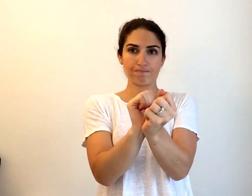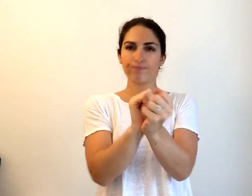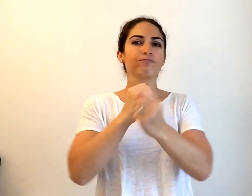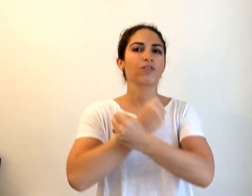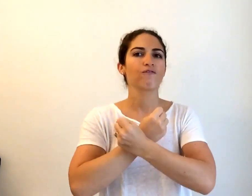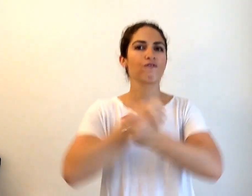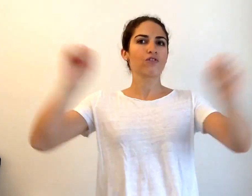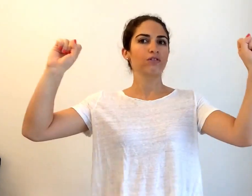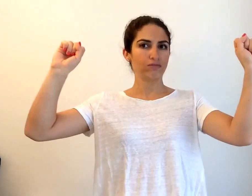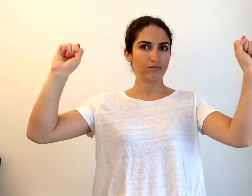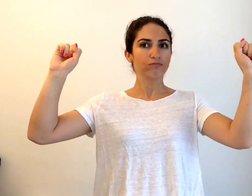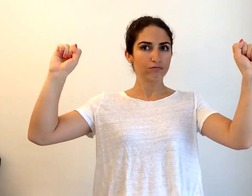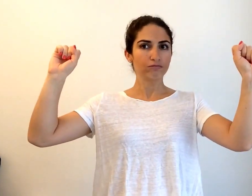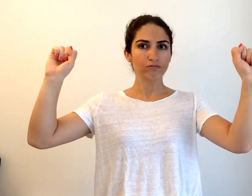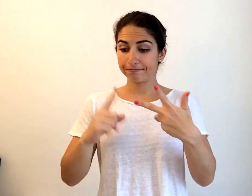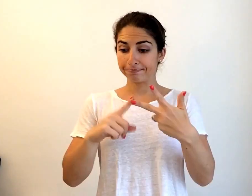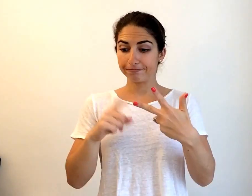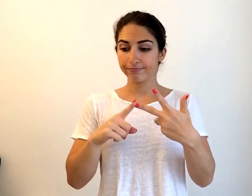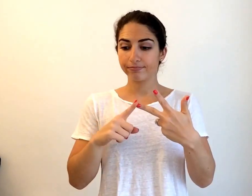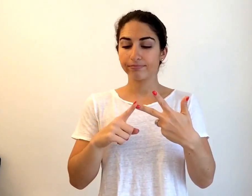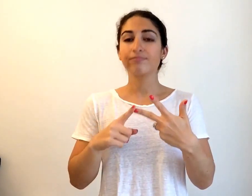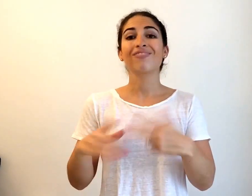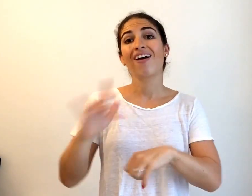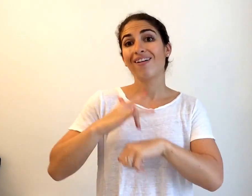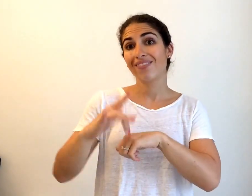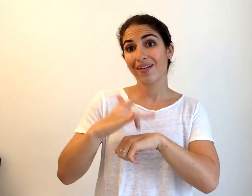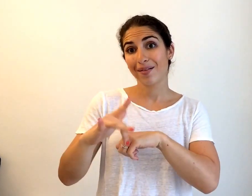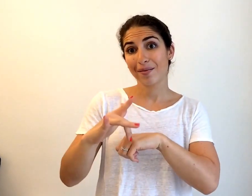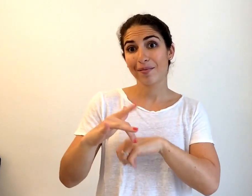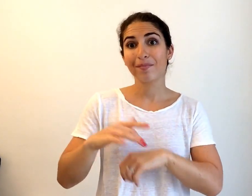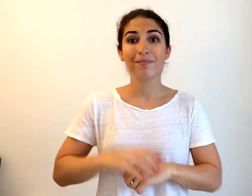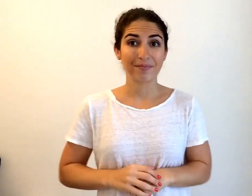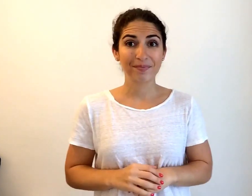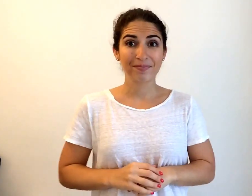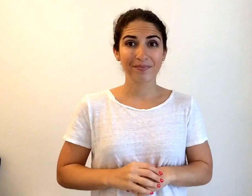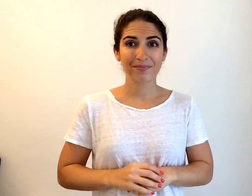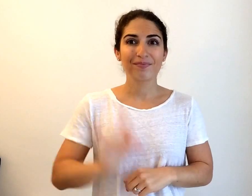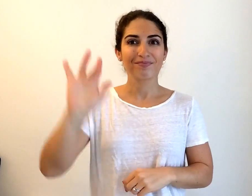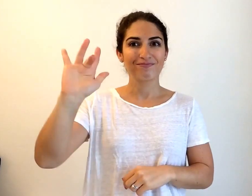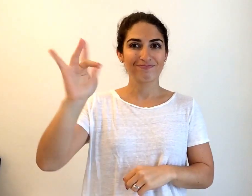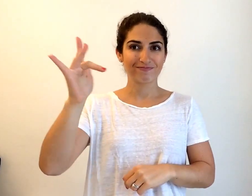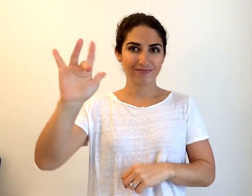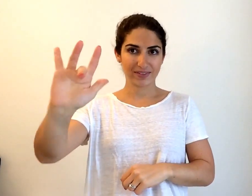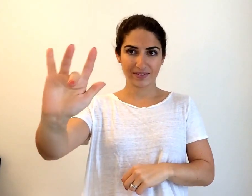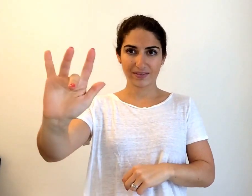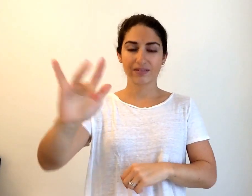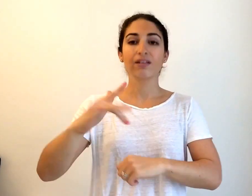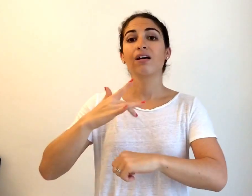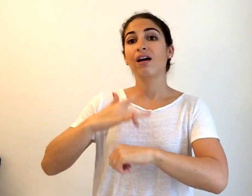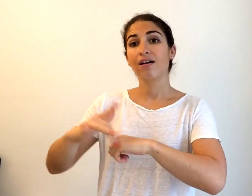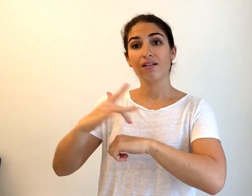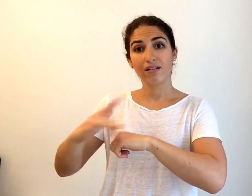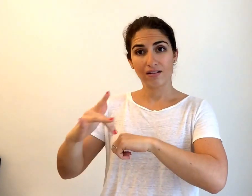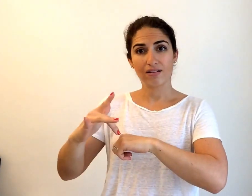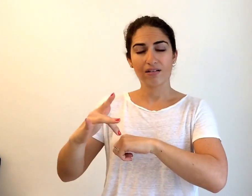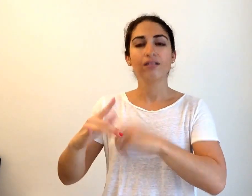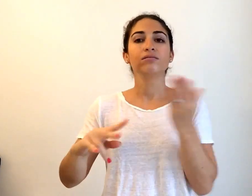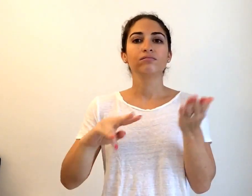so 'not in chains' -- FREE. Number three: AVAILABLE. That's the "open 8" handshape.